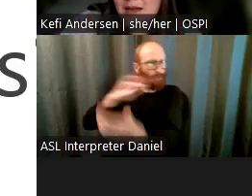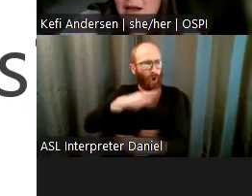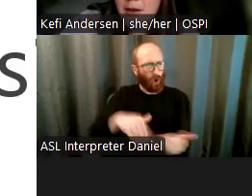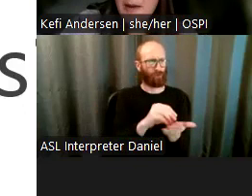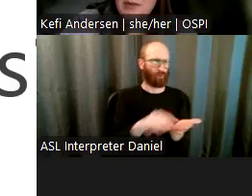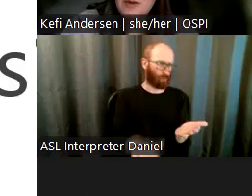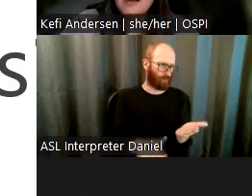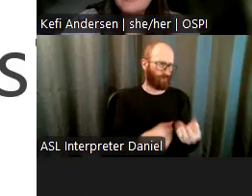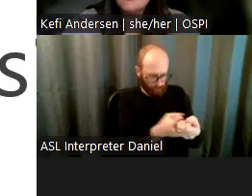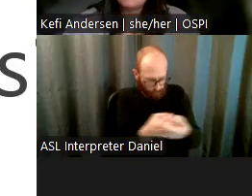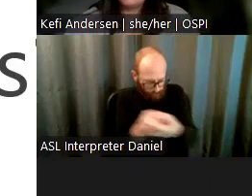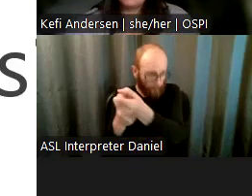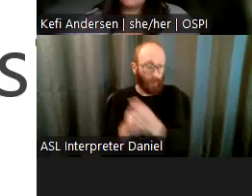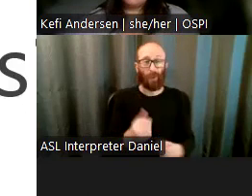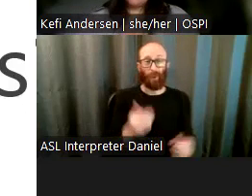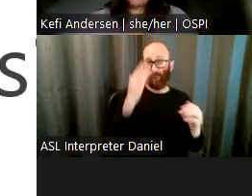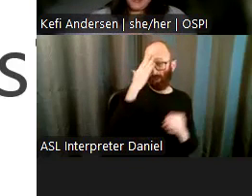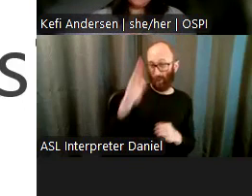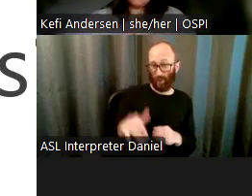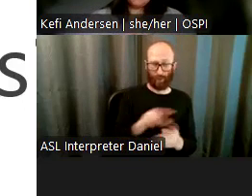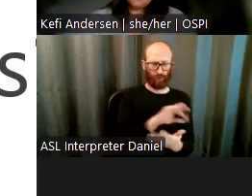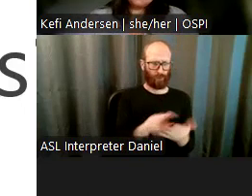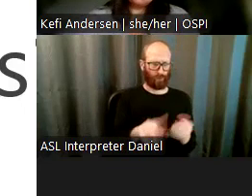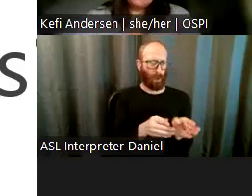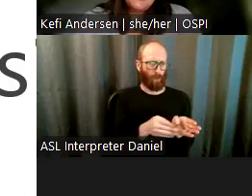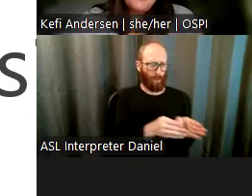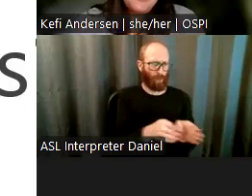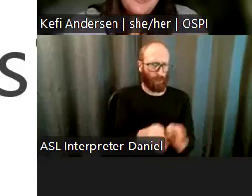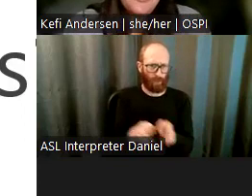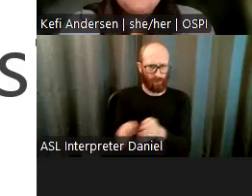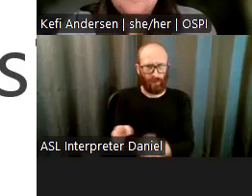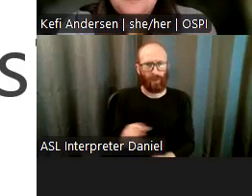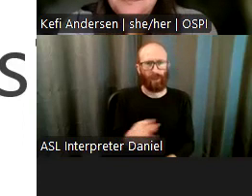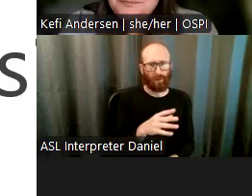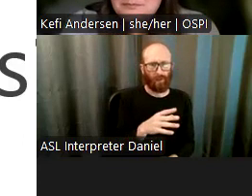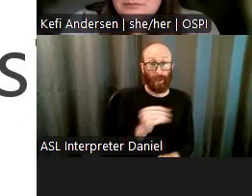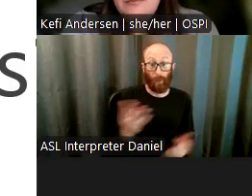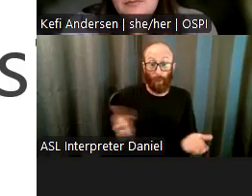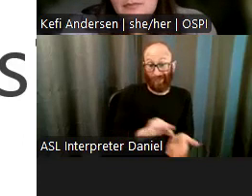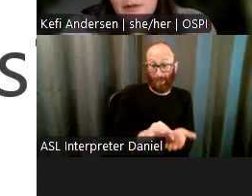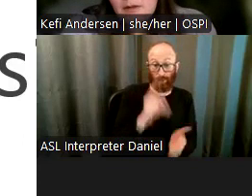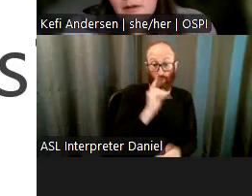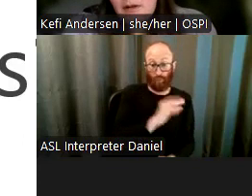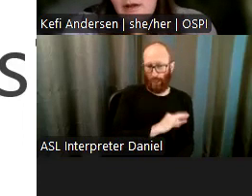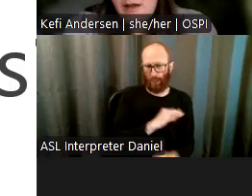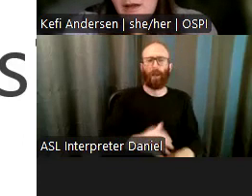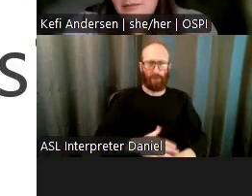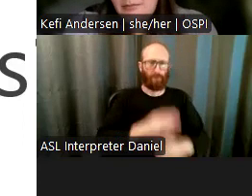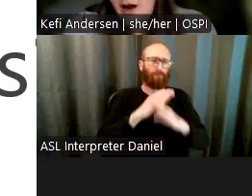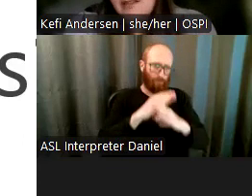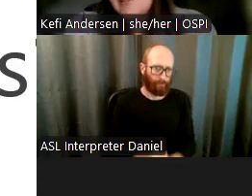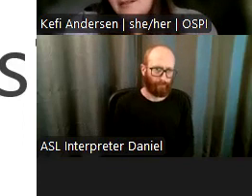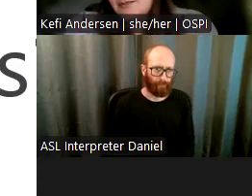made about pathways and what counts of credits can be a barrier. Our system